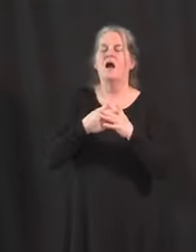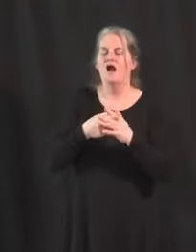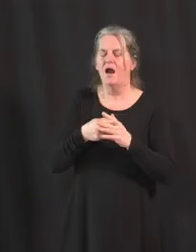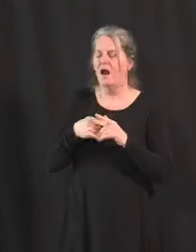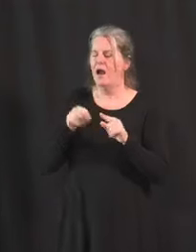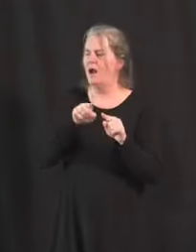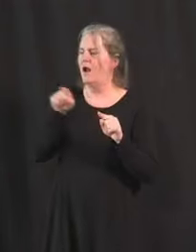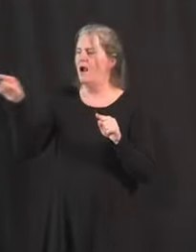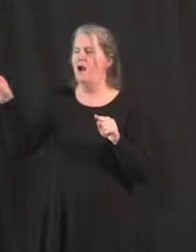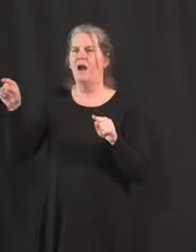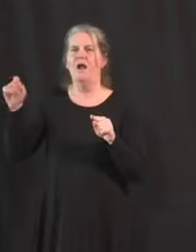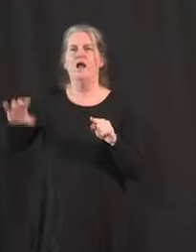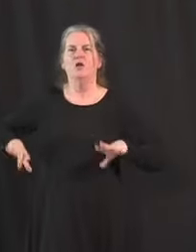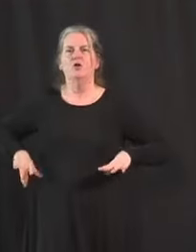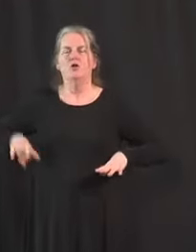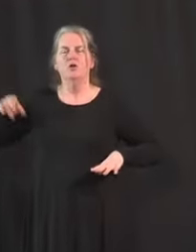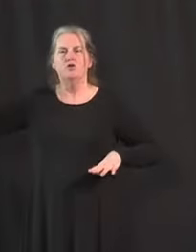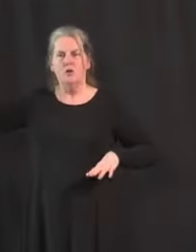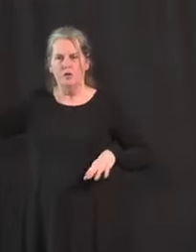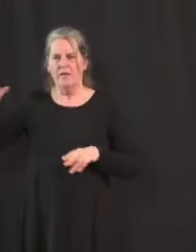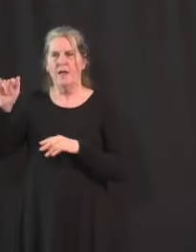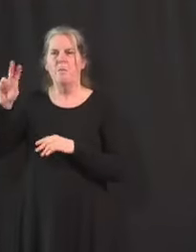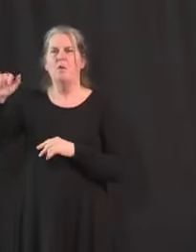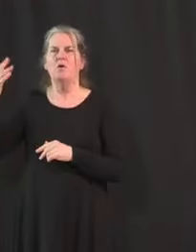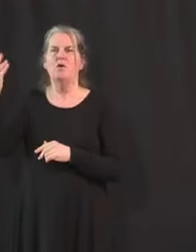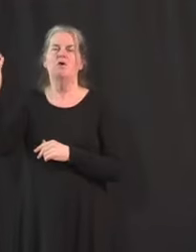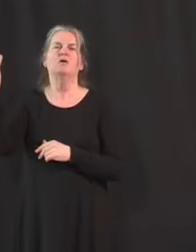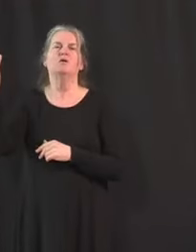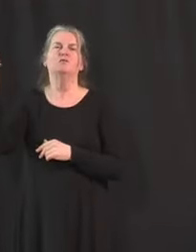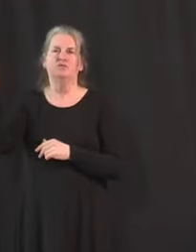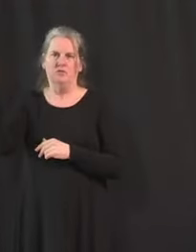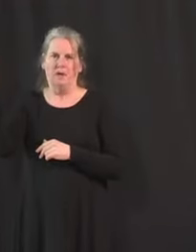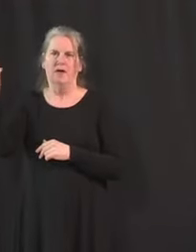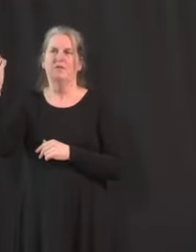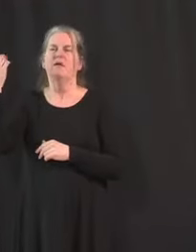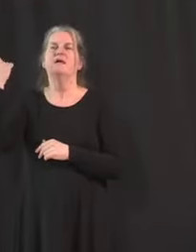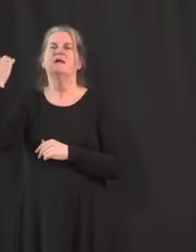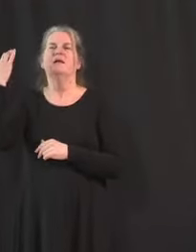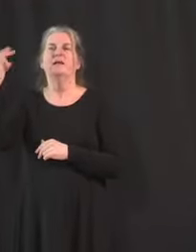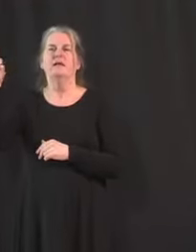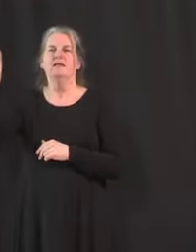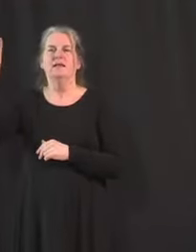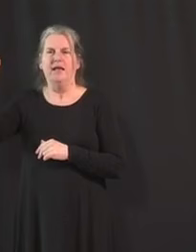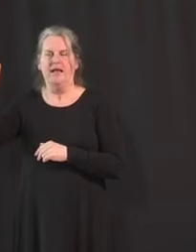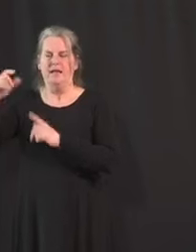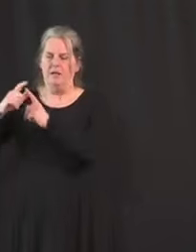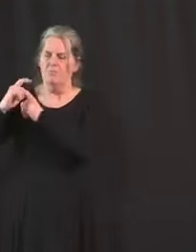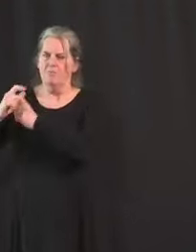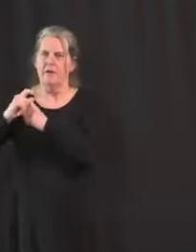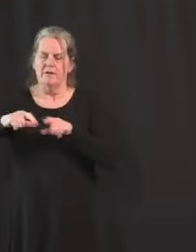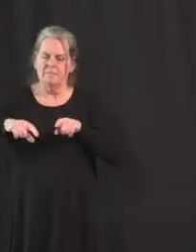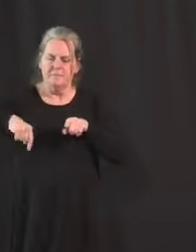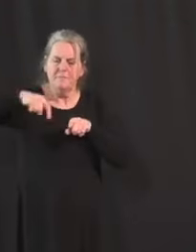12th, 1980, AND RAN AND RAN FOR 143 DAYS BEFORE HE HAD TO STOP